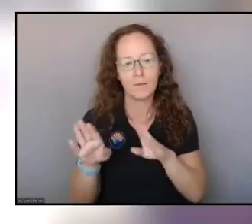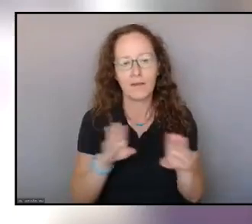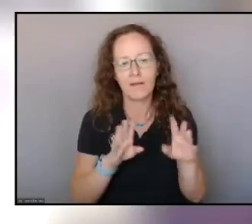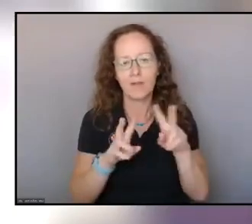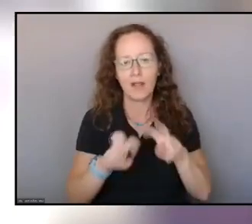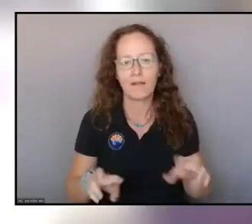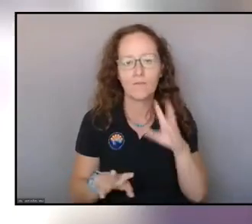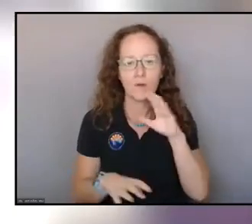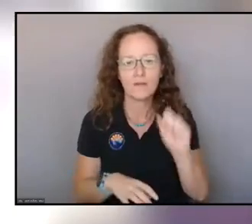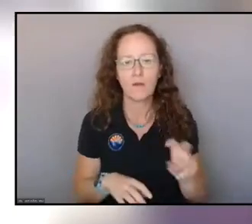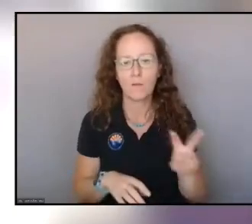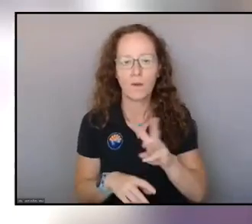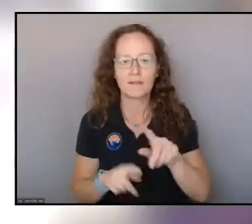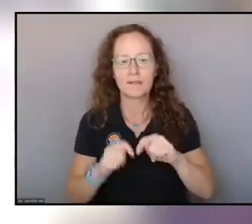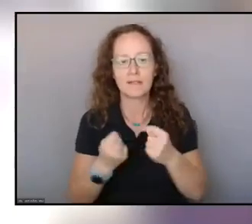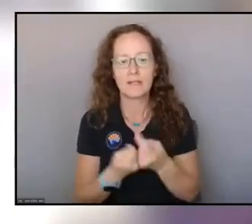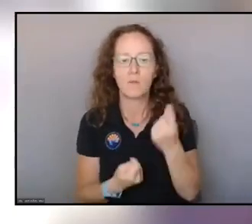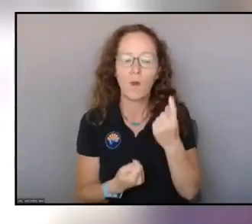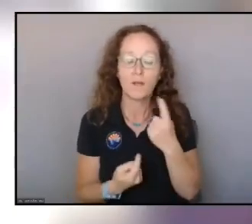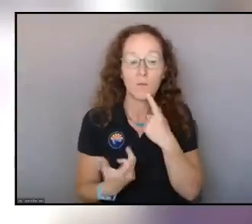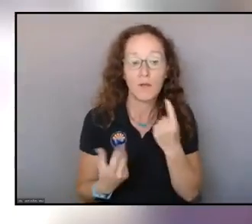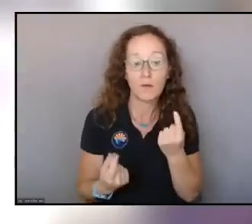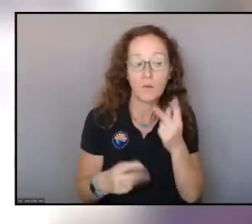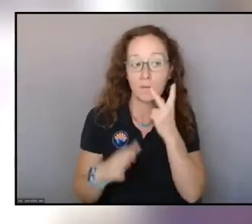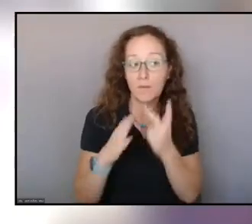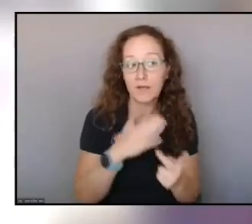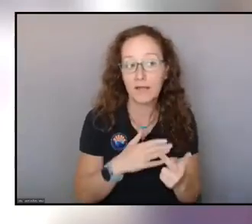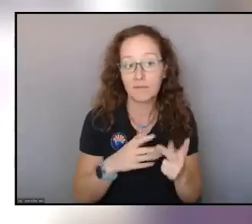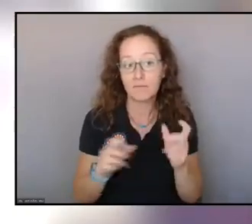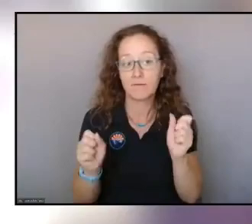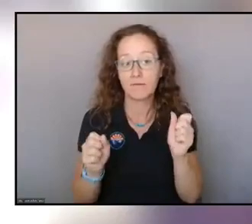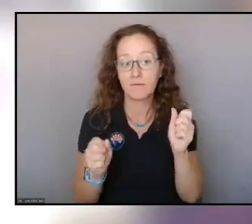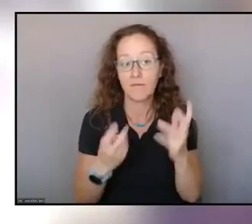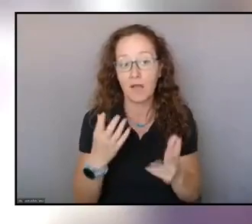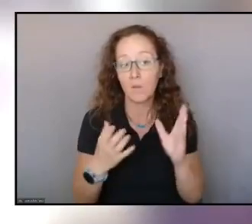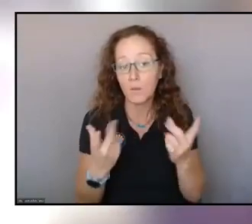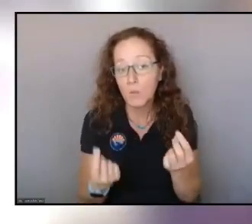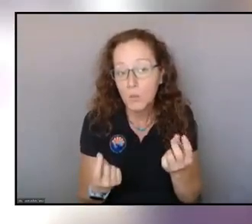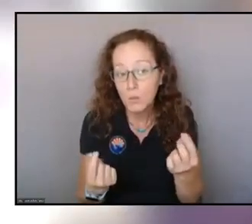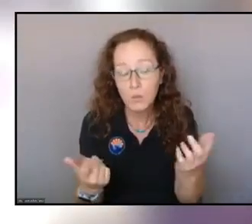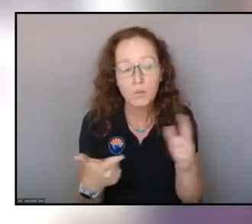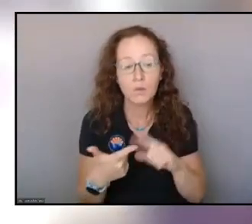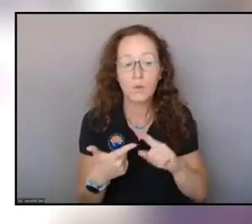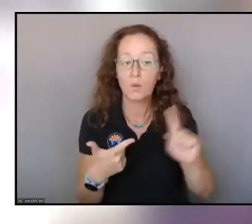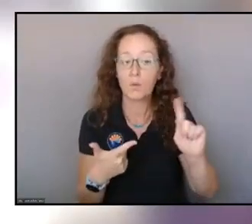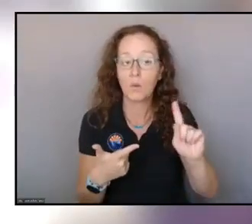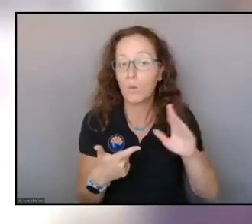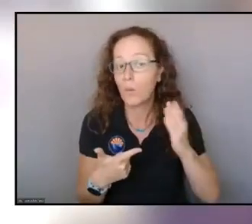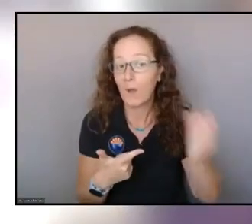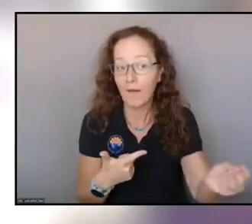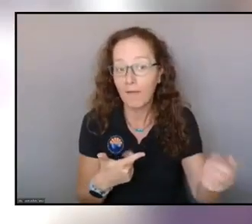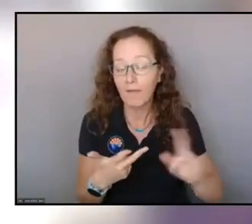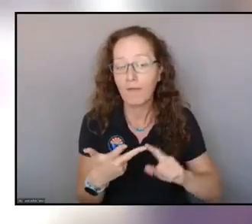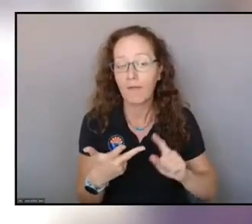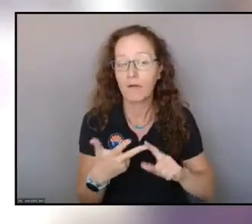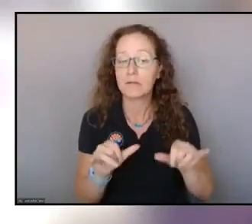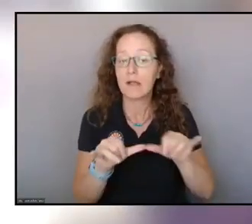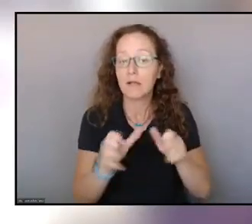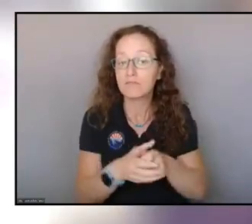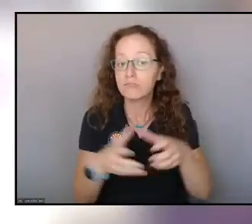AS THE FIRE BEHAVIOR ANALYST, I PREDICT WHAT THE FIRE IS GOING TO DO, WHERE IT IS GOING TO GO, HOW BIG IT IS GOING TO GET. THE BIG THING THAT'S BEEN DRIVING THE FIRE HERE IN THE